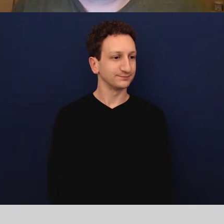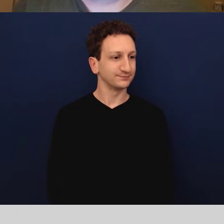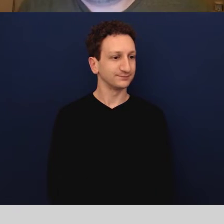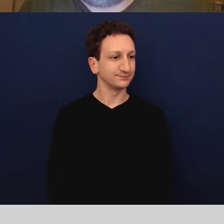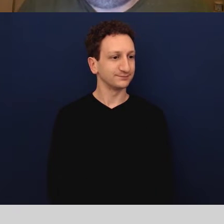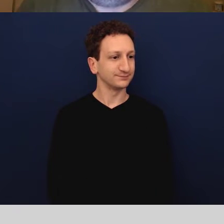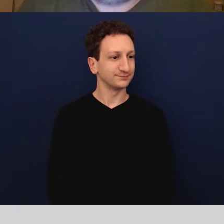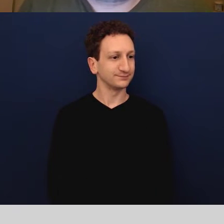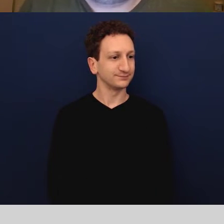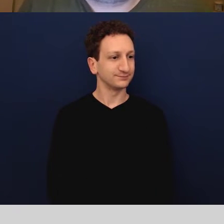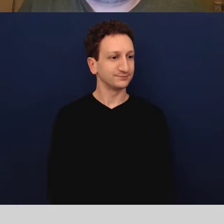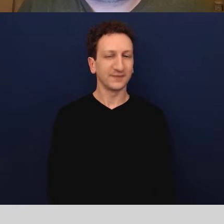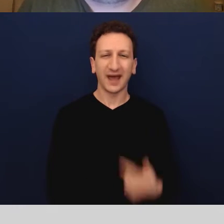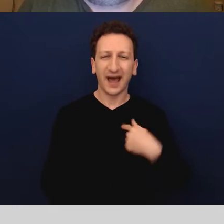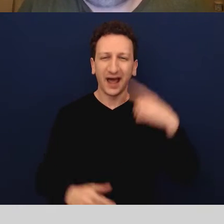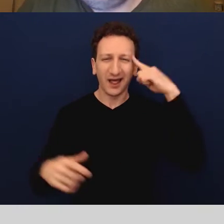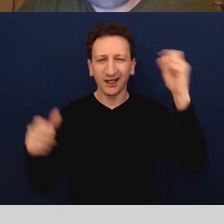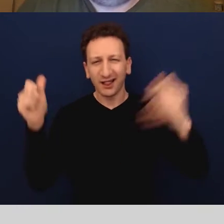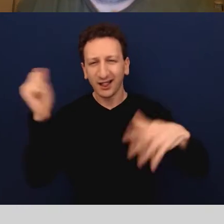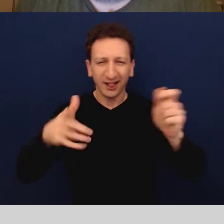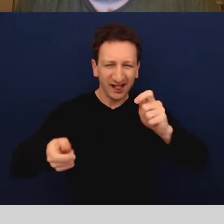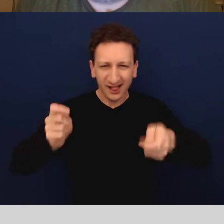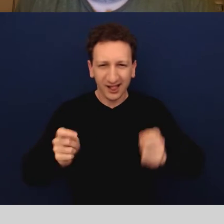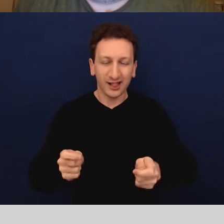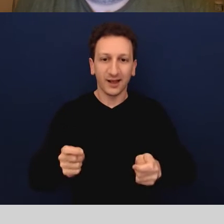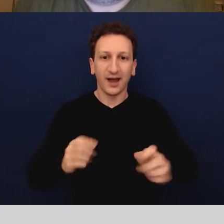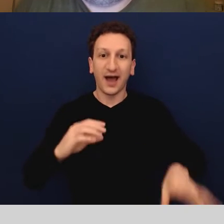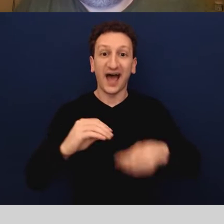and a little bit of set default, we even get a decorator